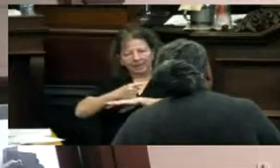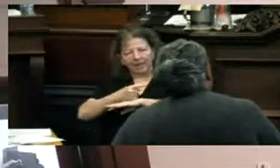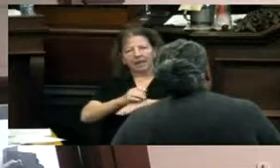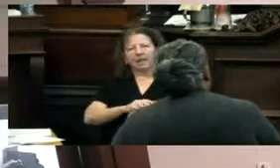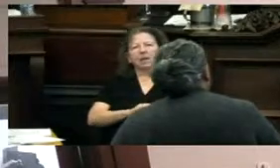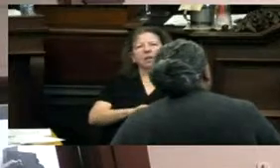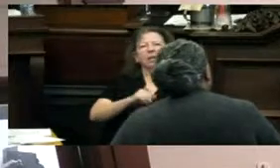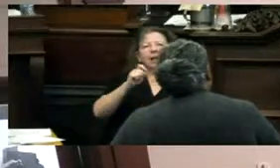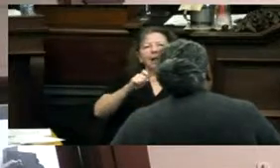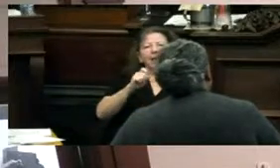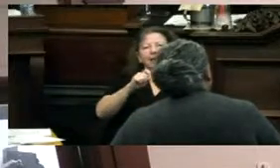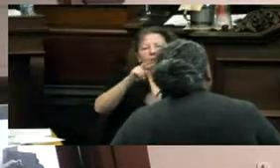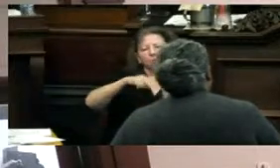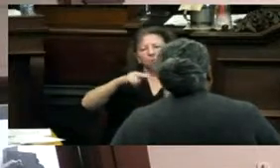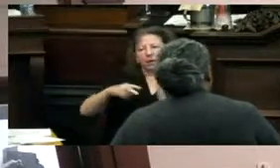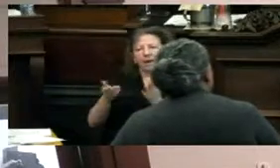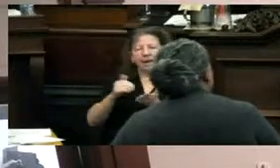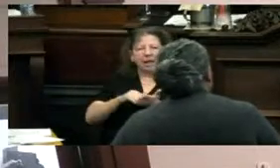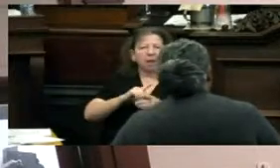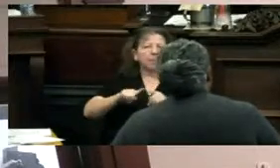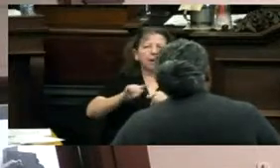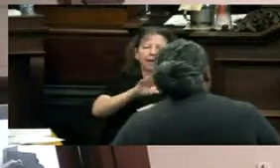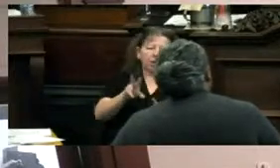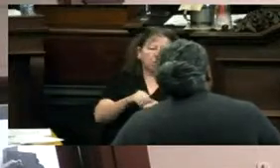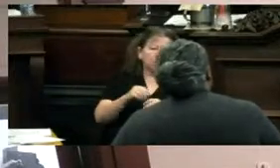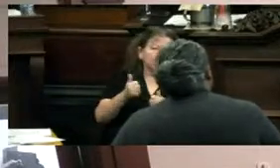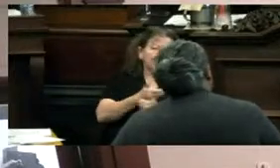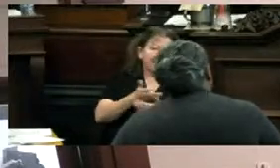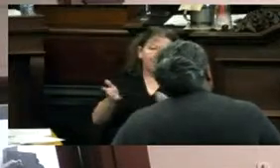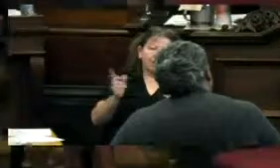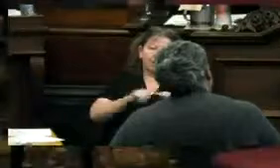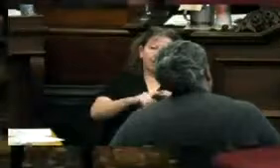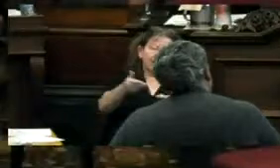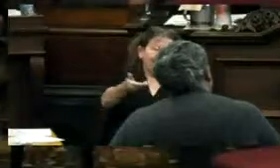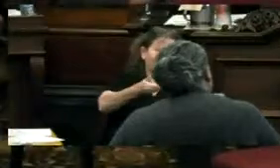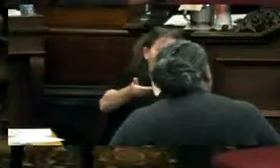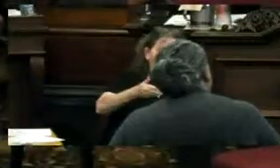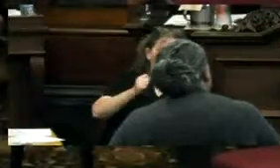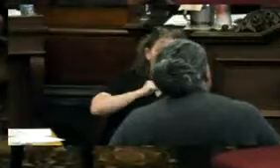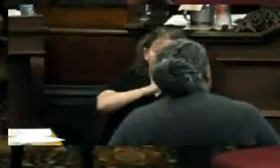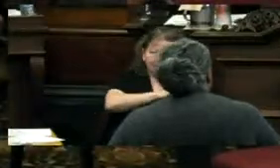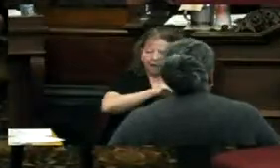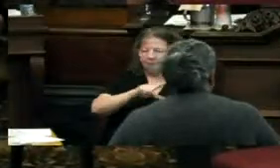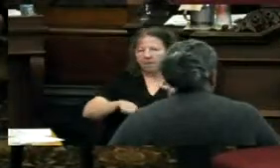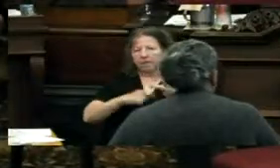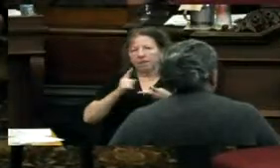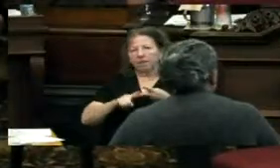report. Lovely. Finished it up today. That's great. And just